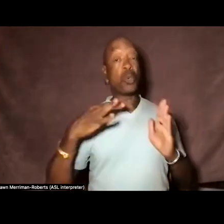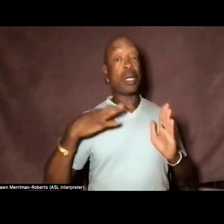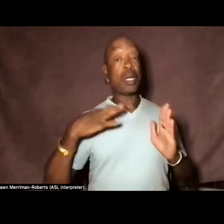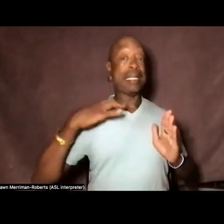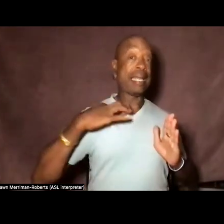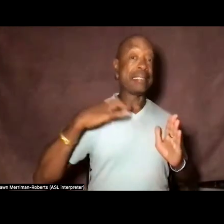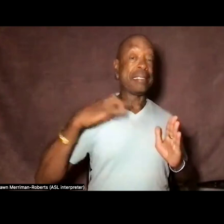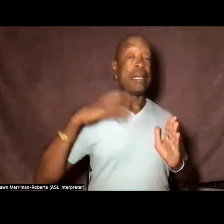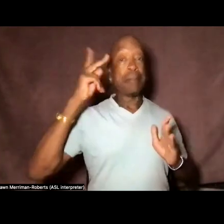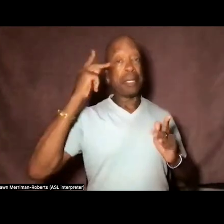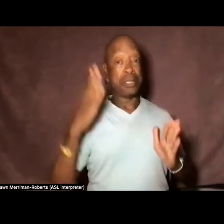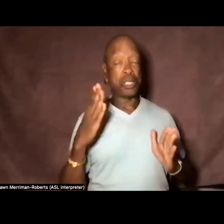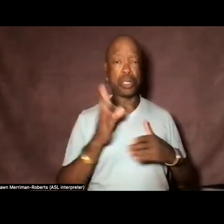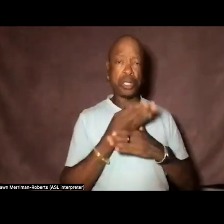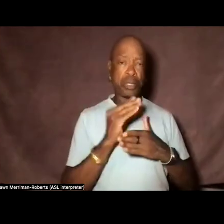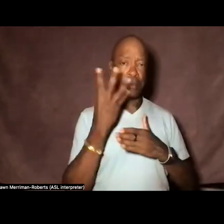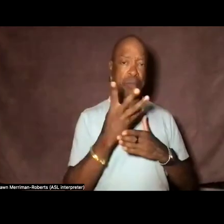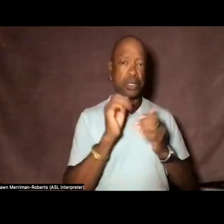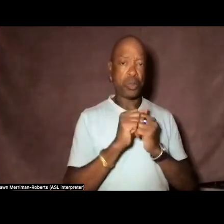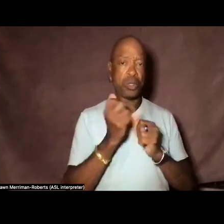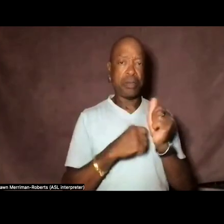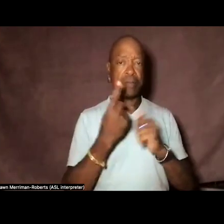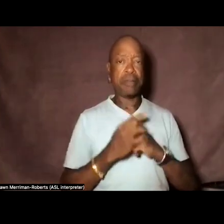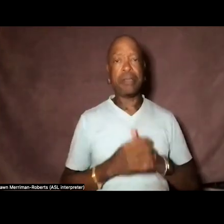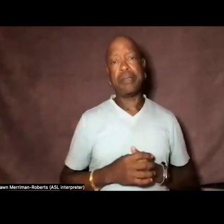share this information with everyone with we need to take